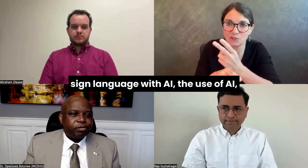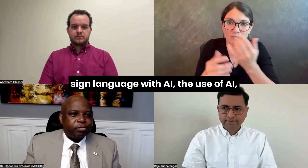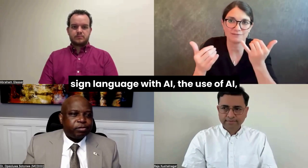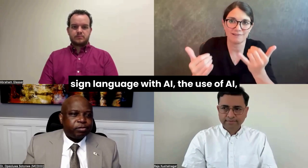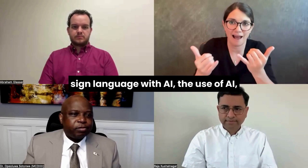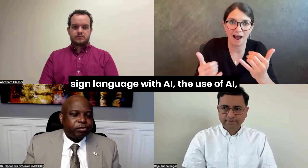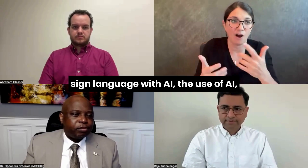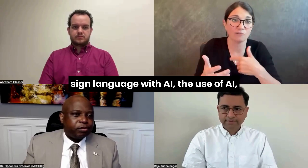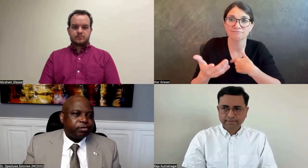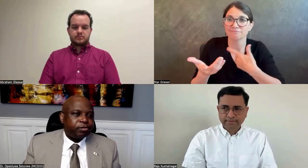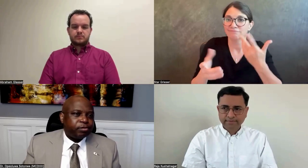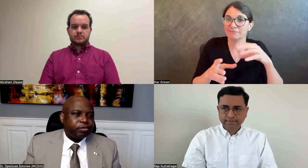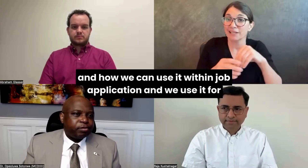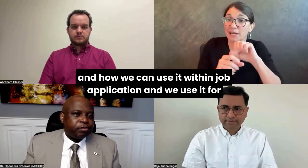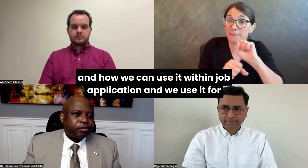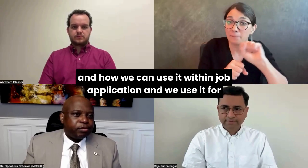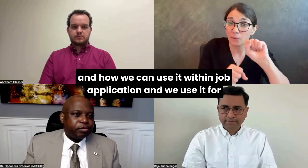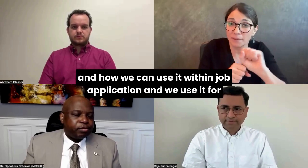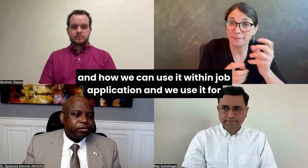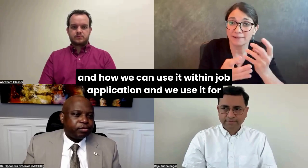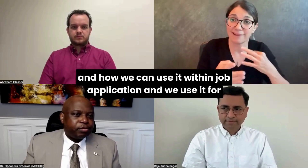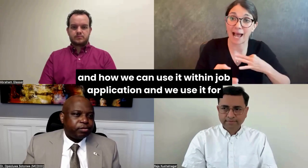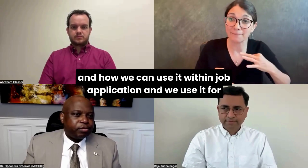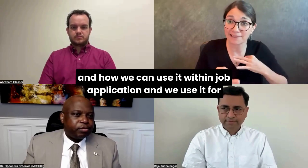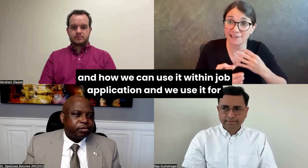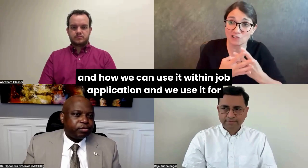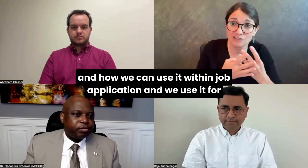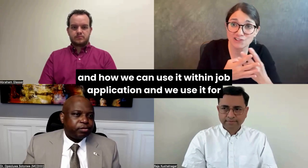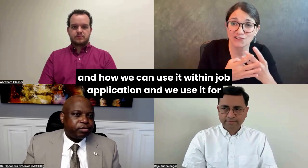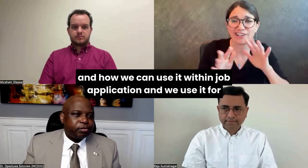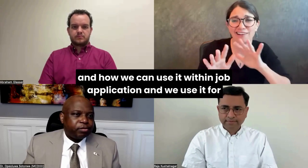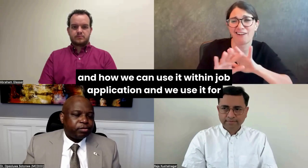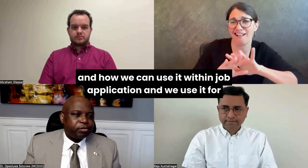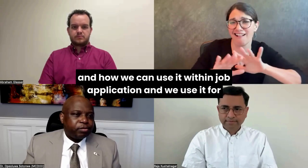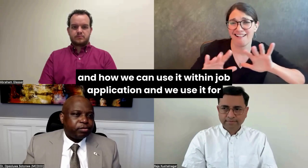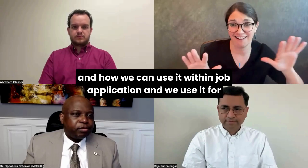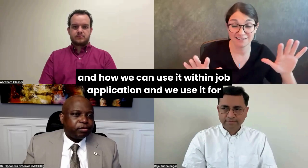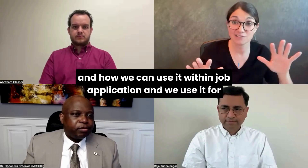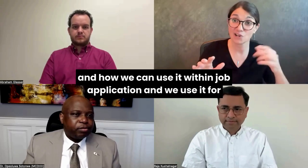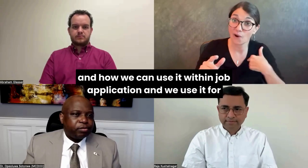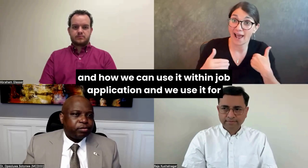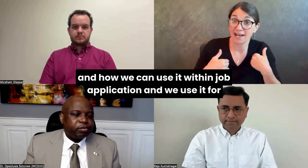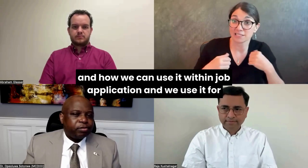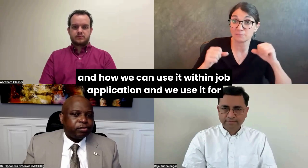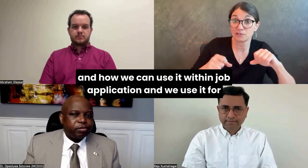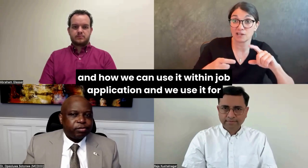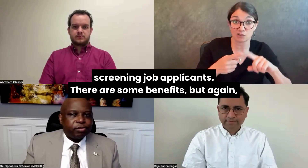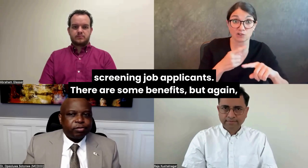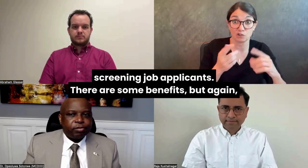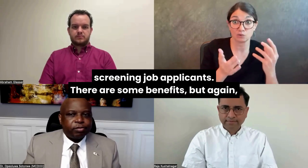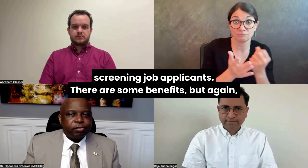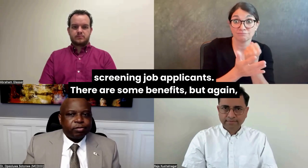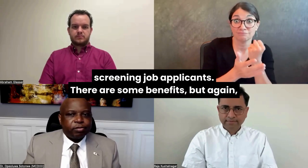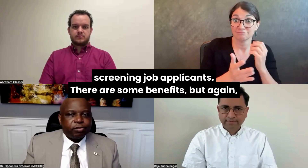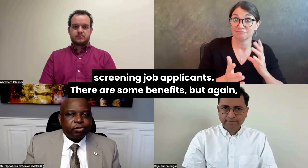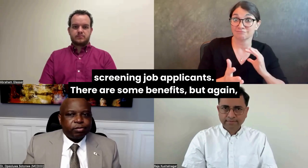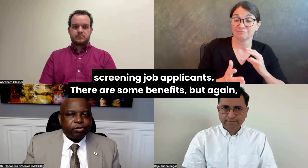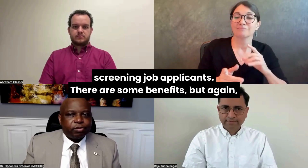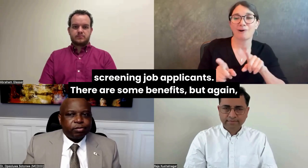and how we can use it within job application and we use it for screening job applicants. There are some benefits, but again,